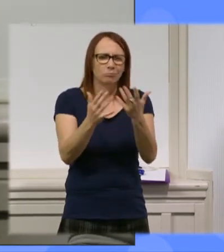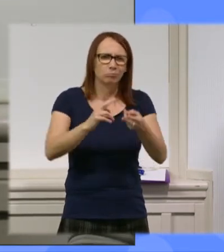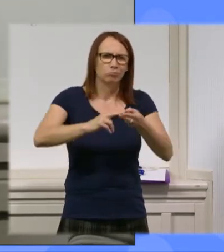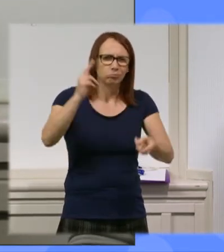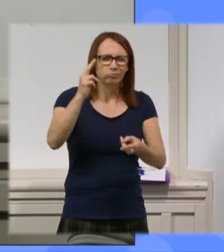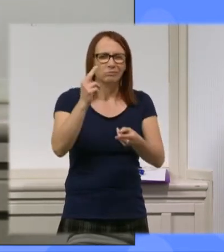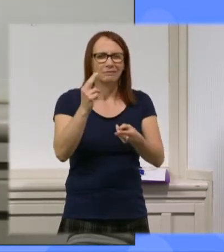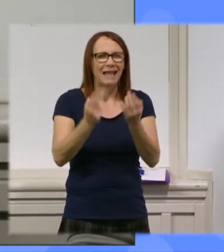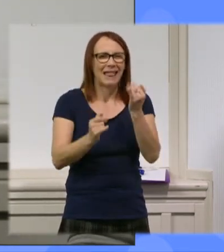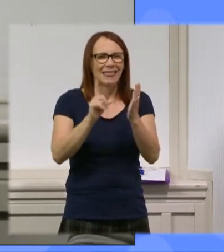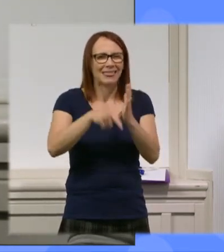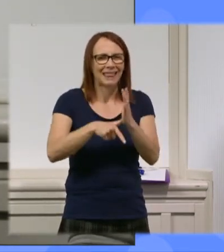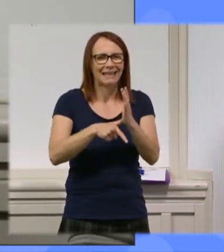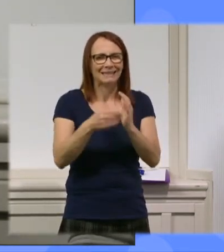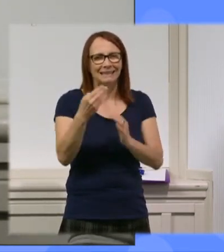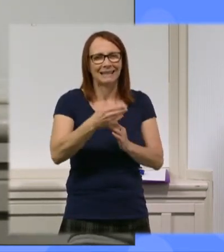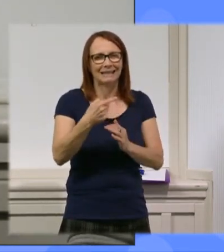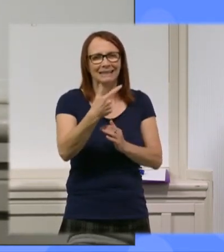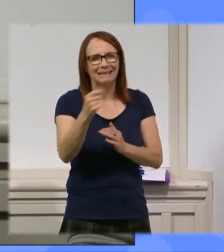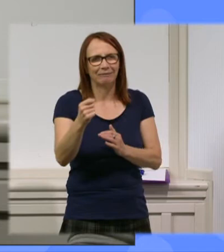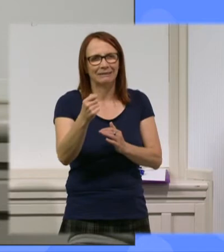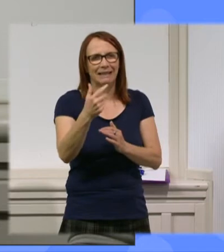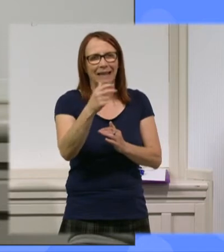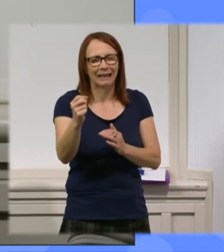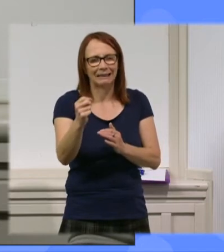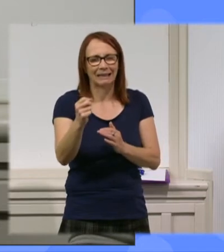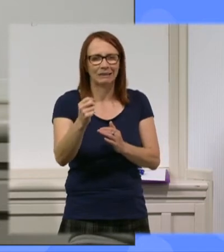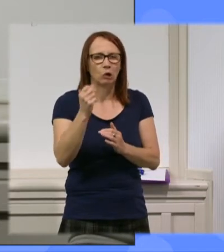70s and into the early 1980s so all of these things were going on going around